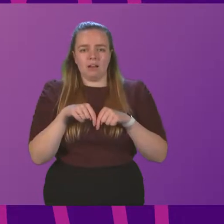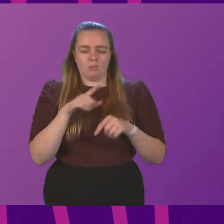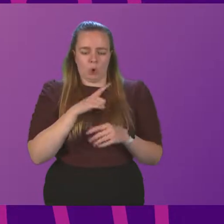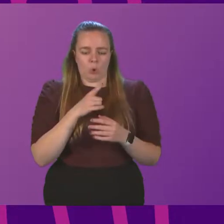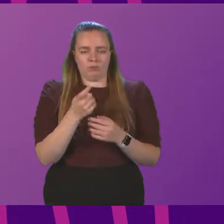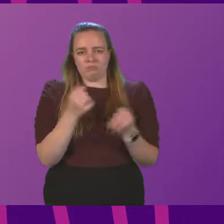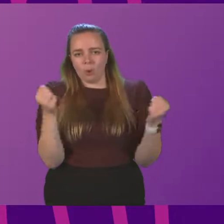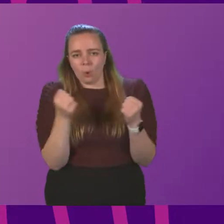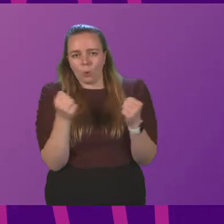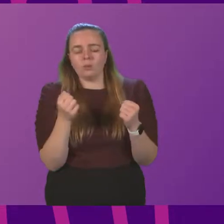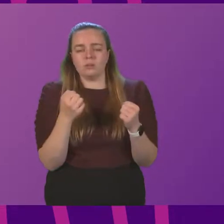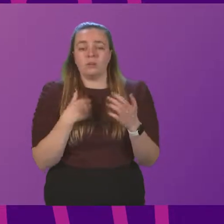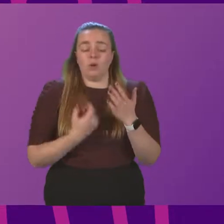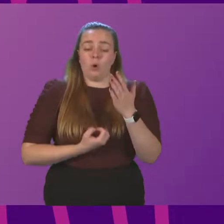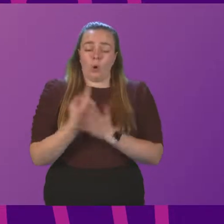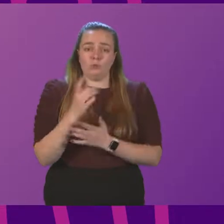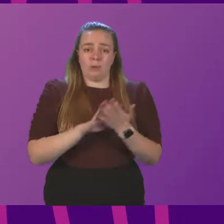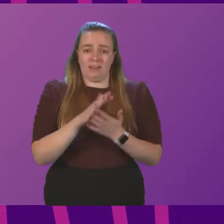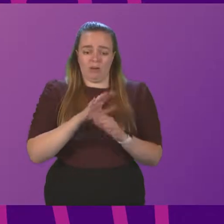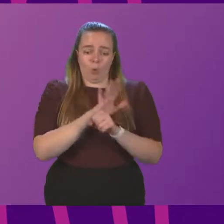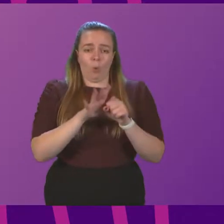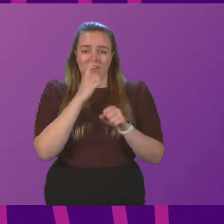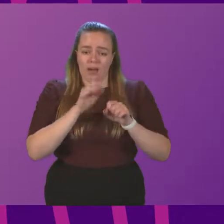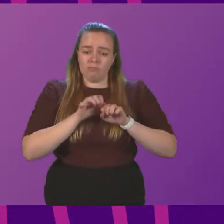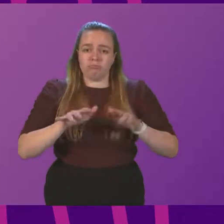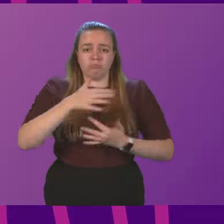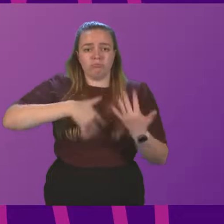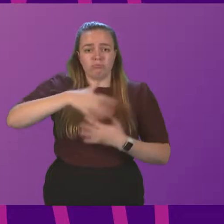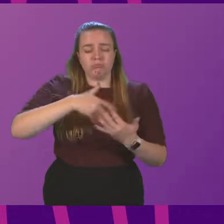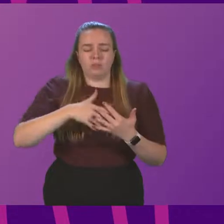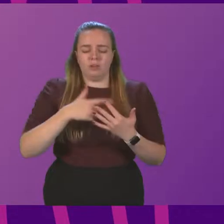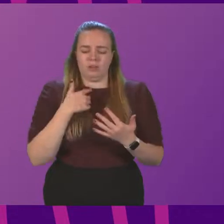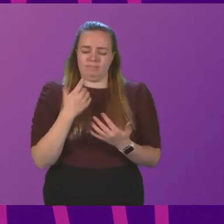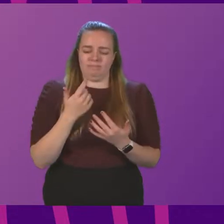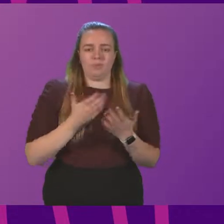are more opportunities for Covid to circulate. We are also approaching the winter flu season,